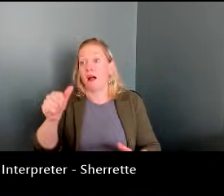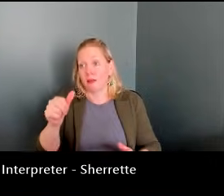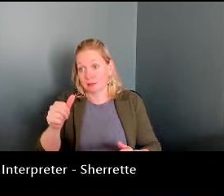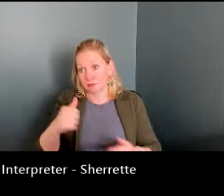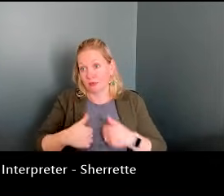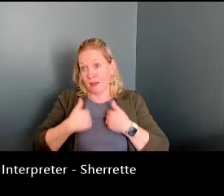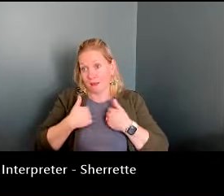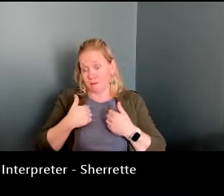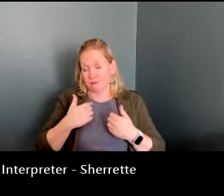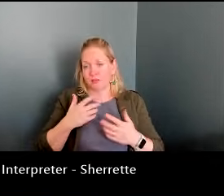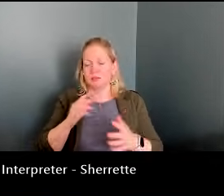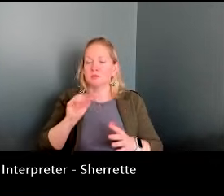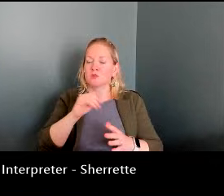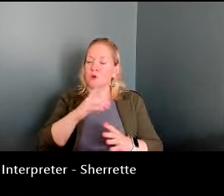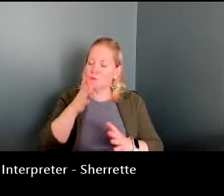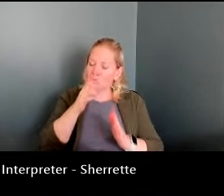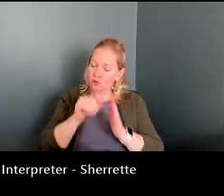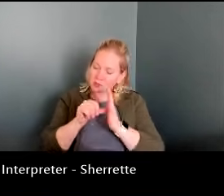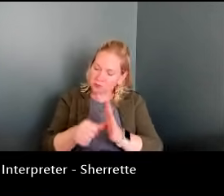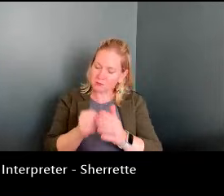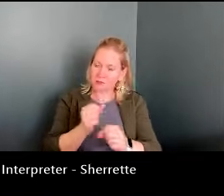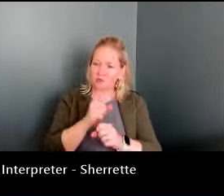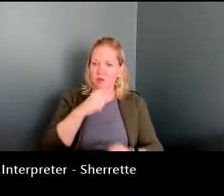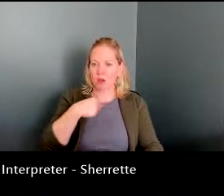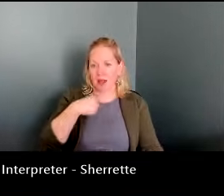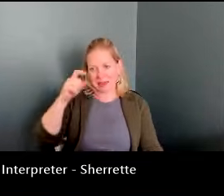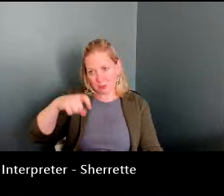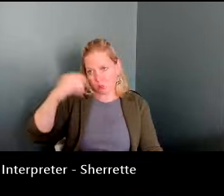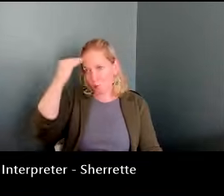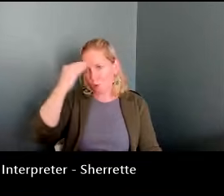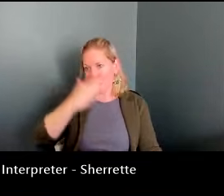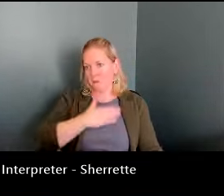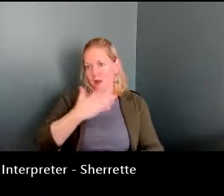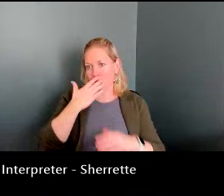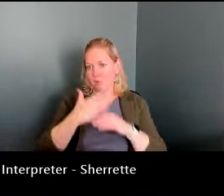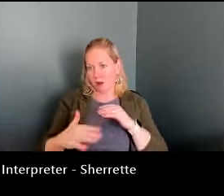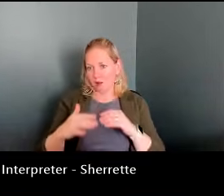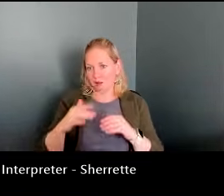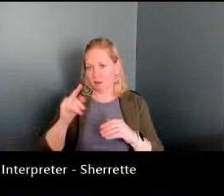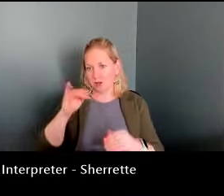me to know my blood type and that I need to know that I carry the trait of sickle cell.